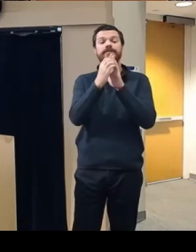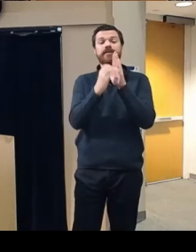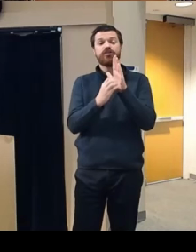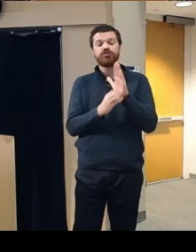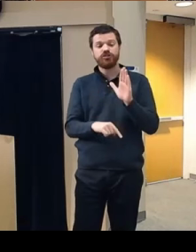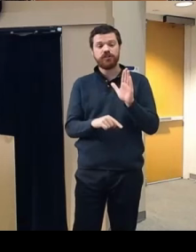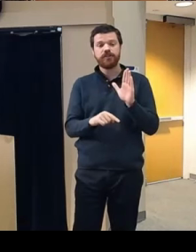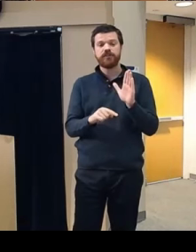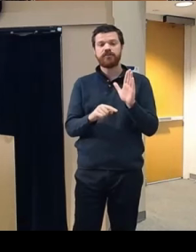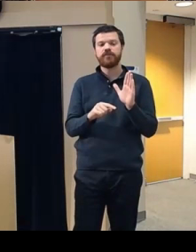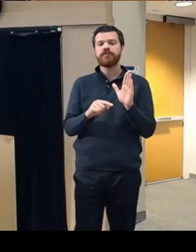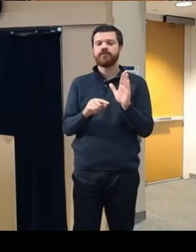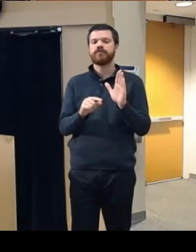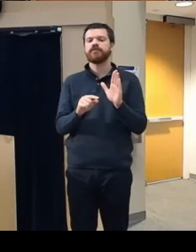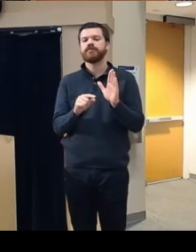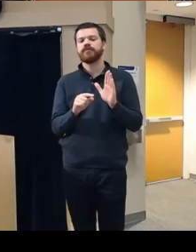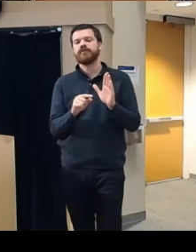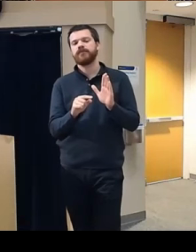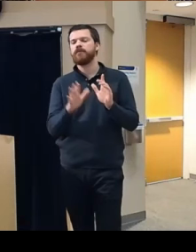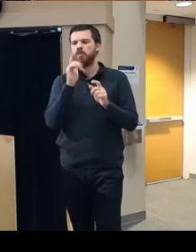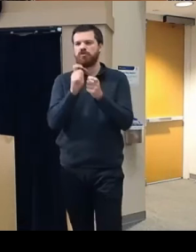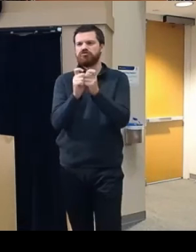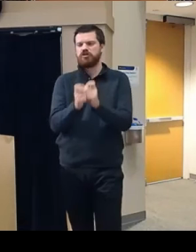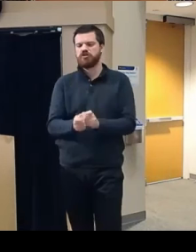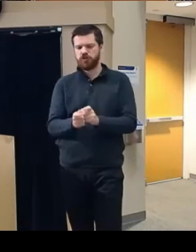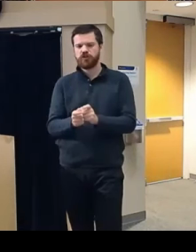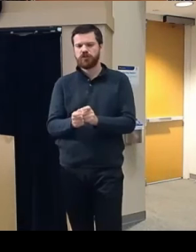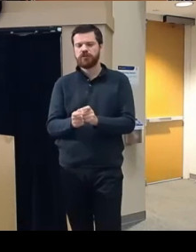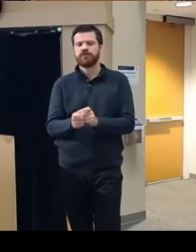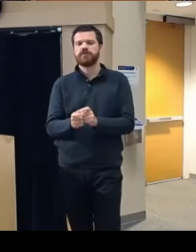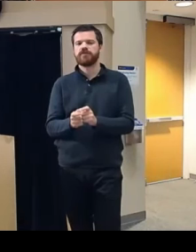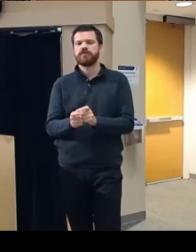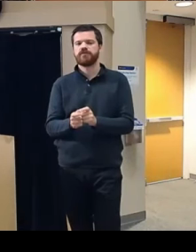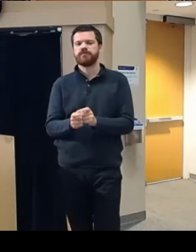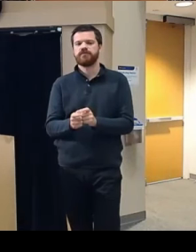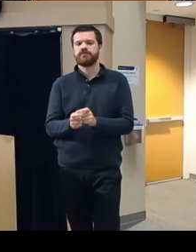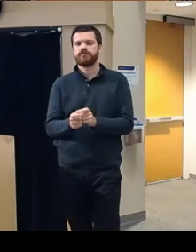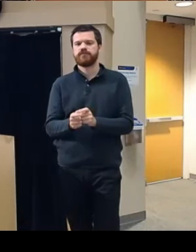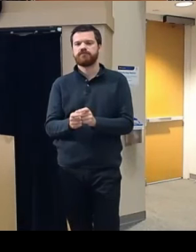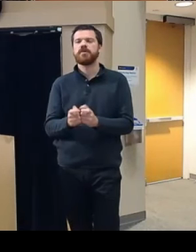this demo that will be um changed um so that may be um a bit of a difference that you see